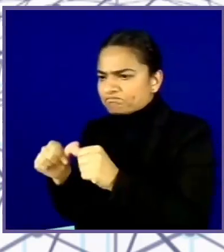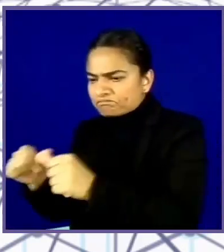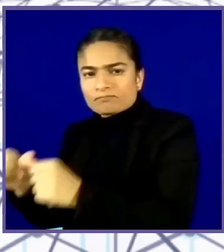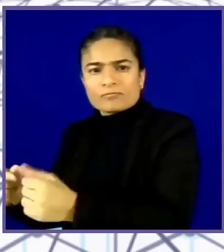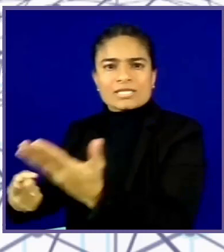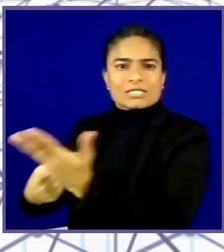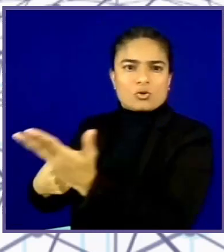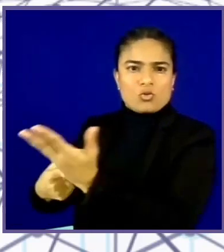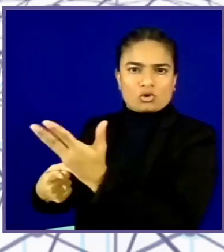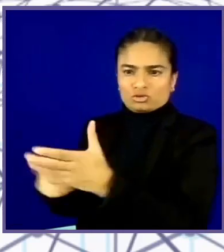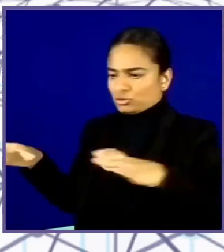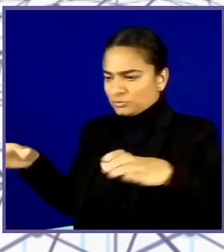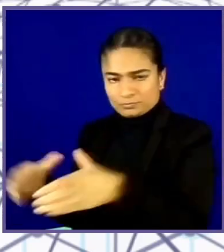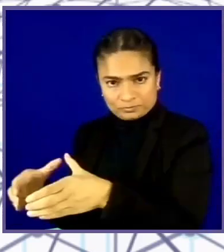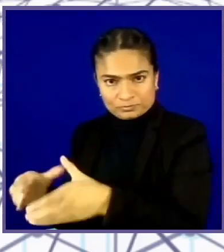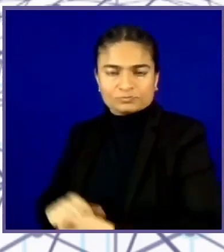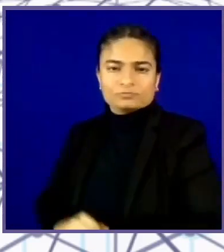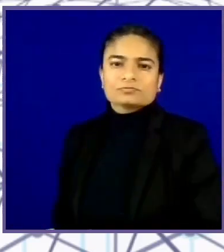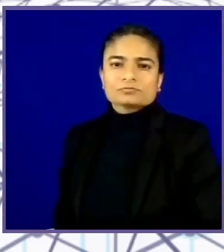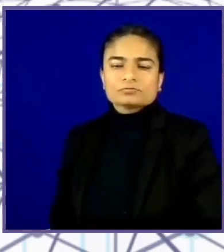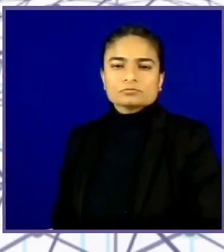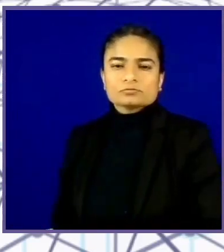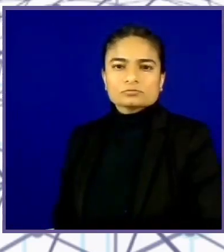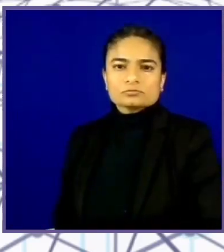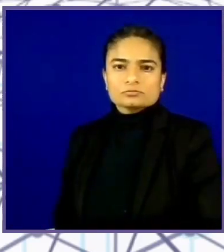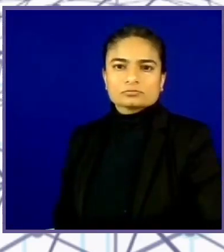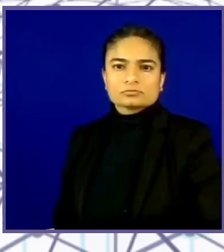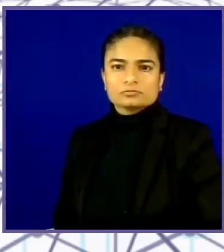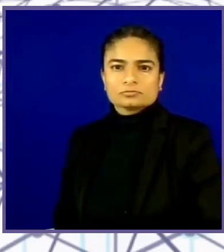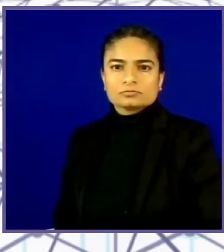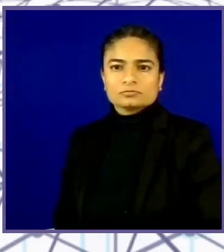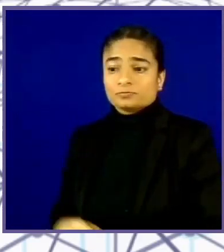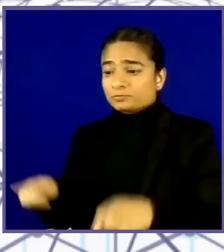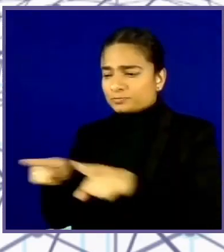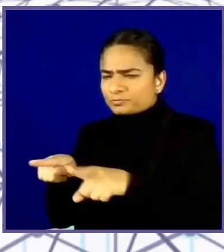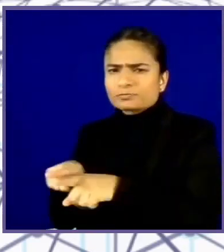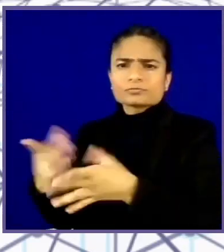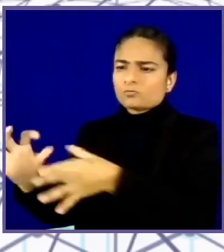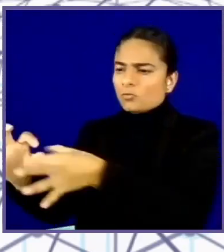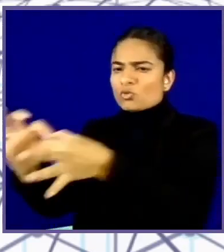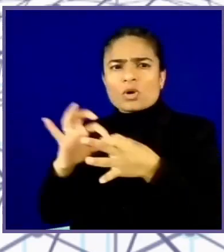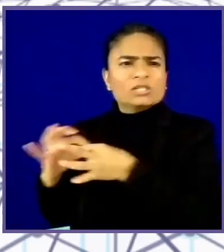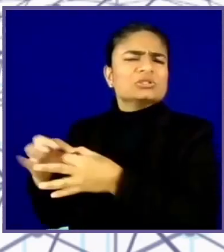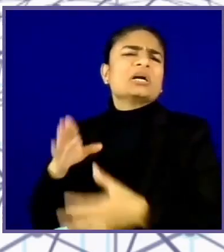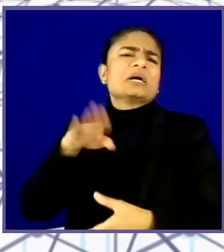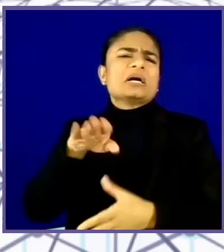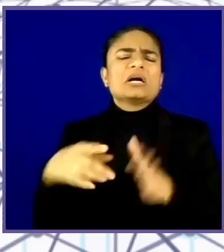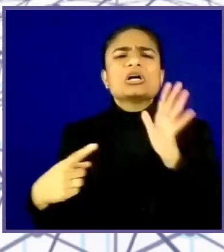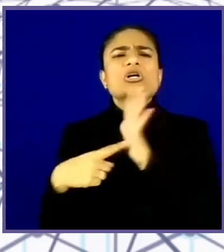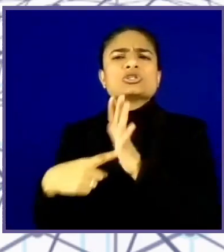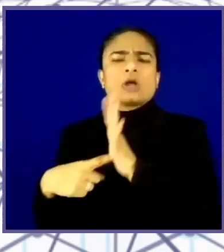peer support groups for a real sense of belonging which can enable the process towards success.